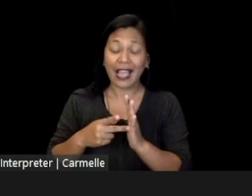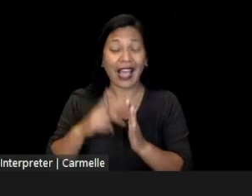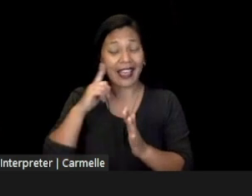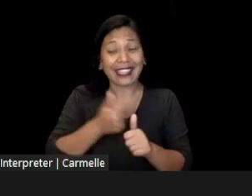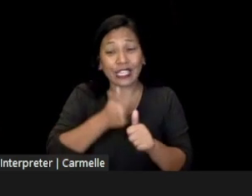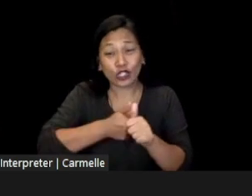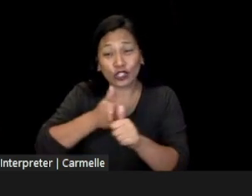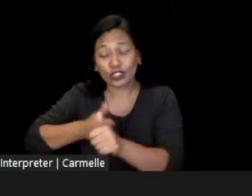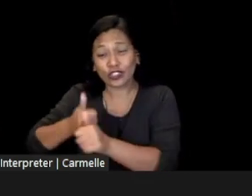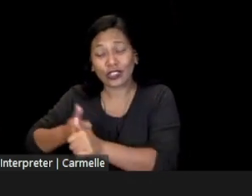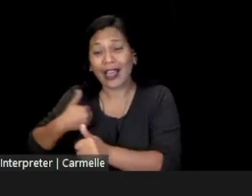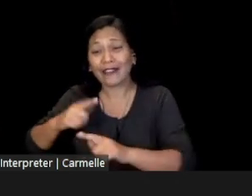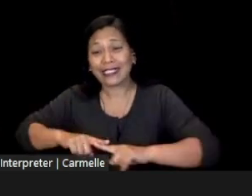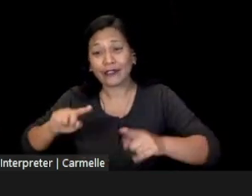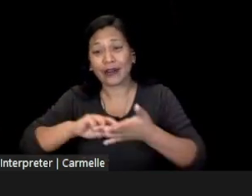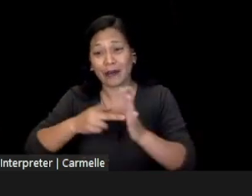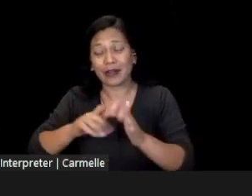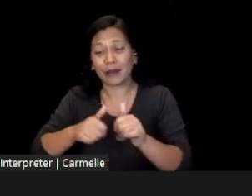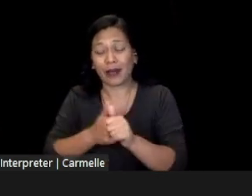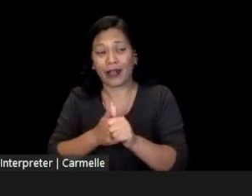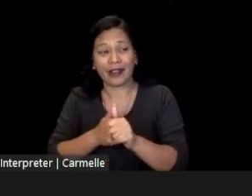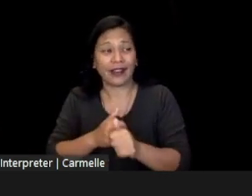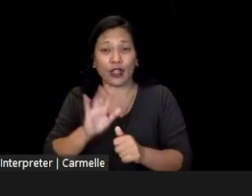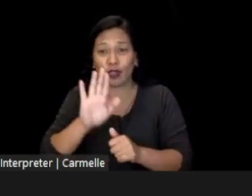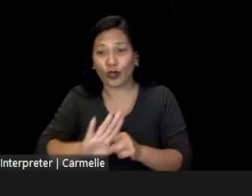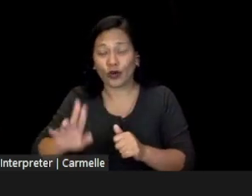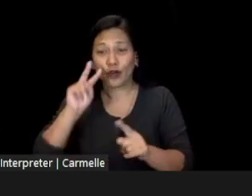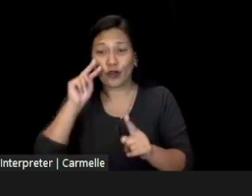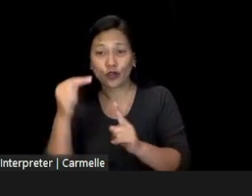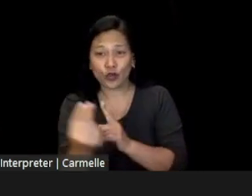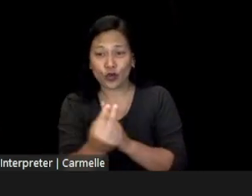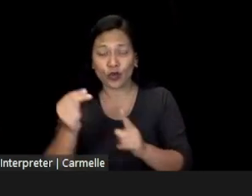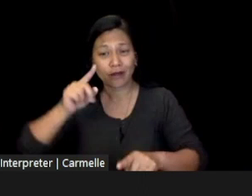I think different people see it, you know, in very different ways.